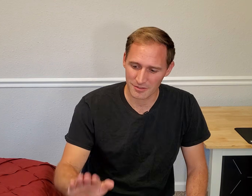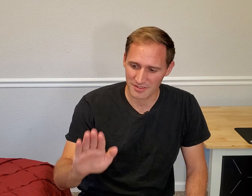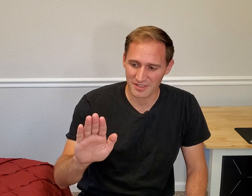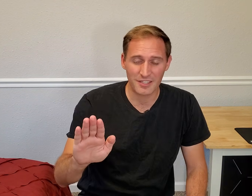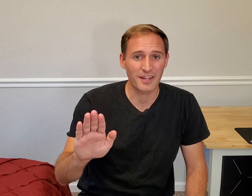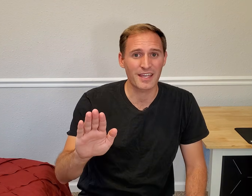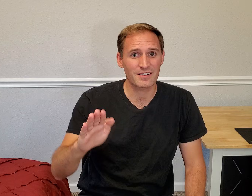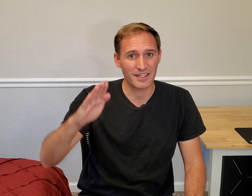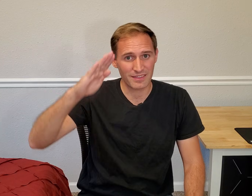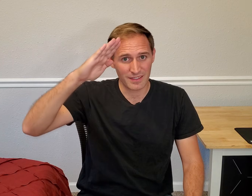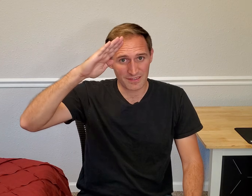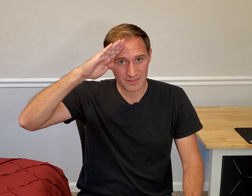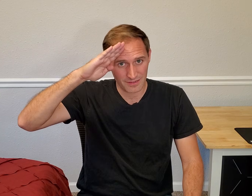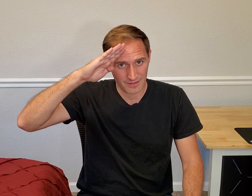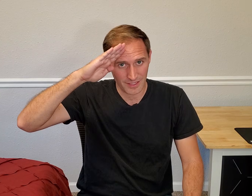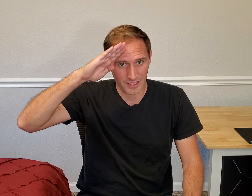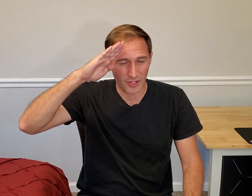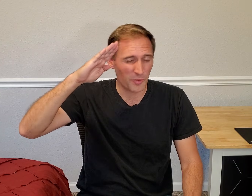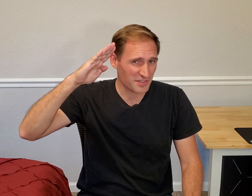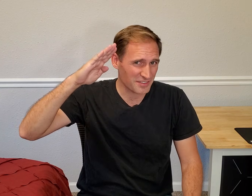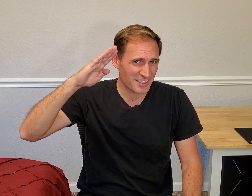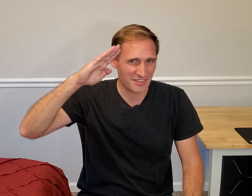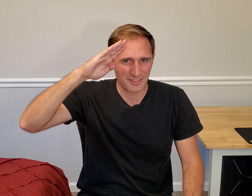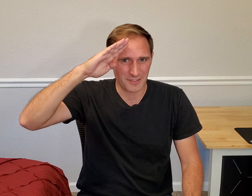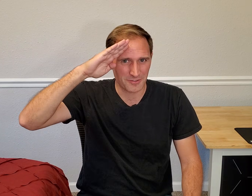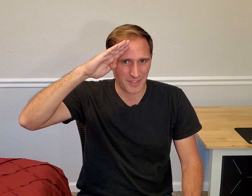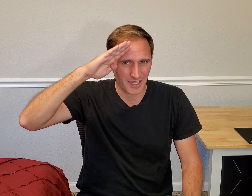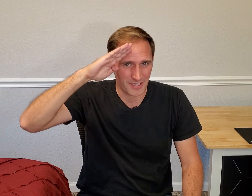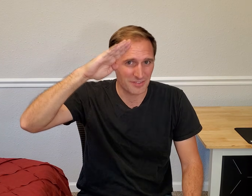you'll just take your hand like this and it almost looks like a salute and you